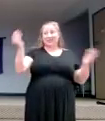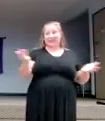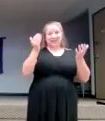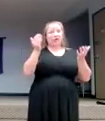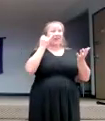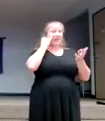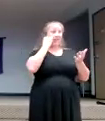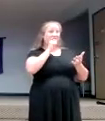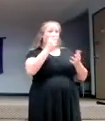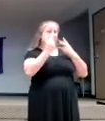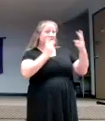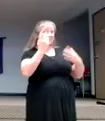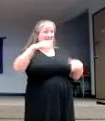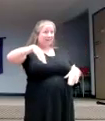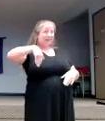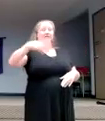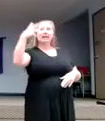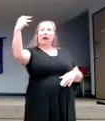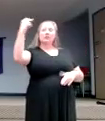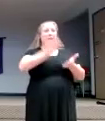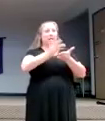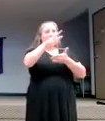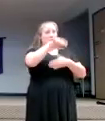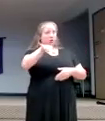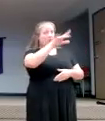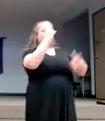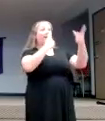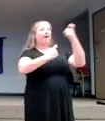already done so outside in the parking lot. You can also ask your questions from the subject